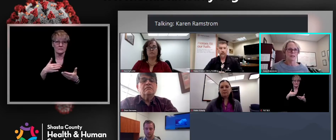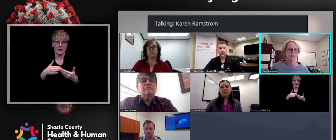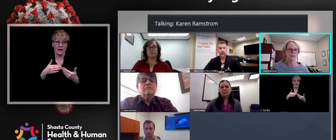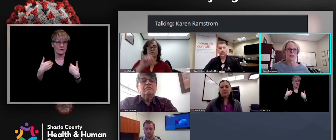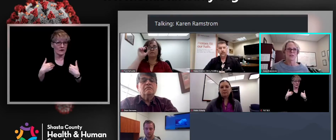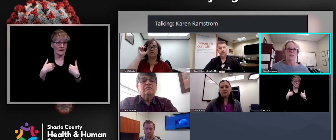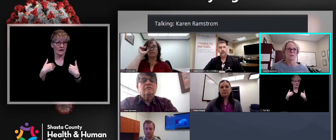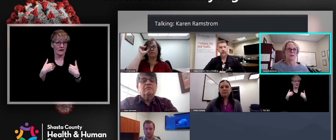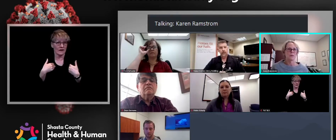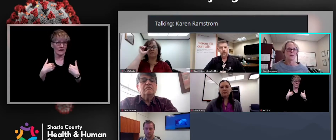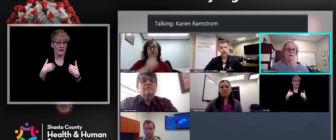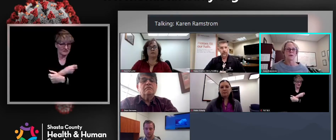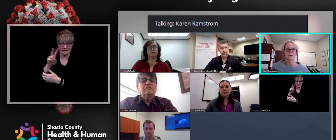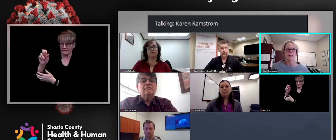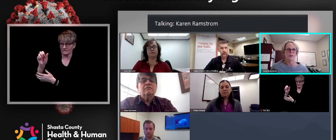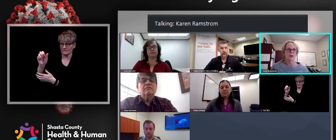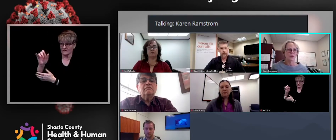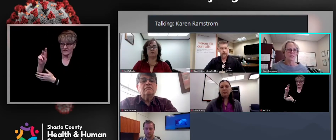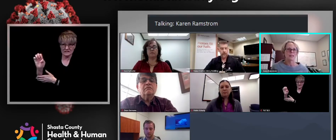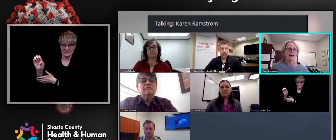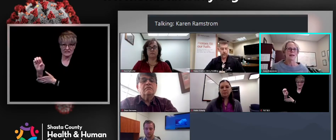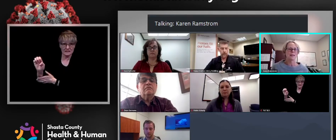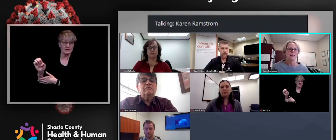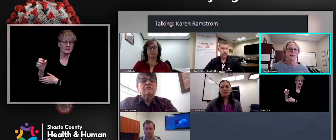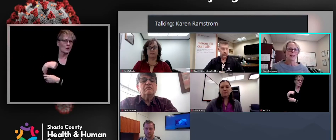that it's going to give us community immunity, we're not even close to that.